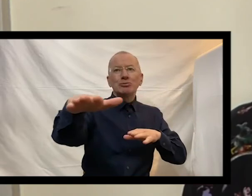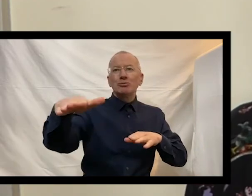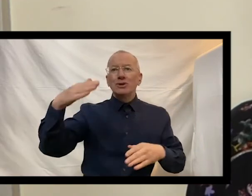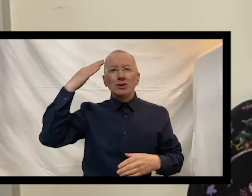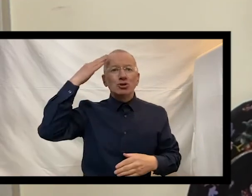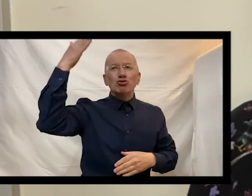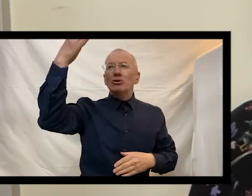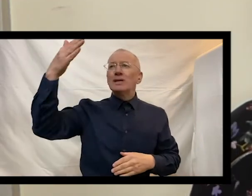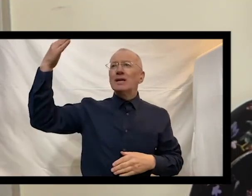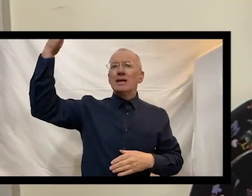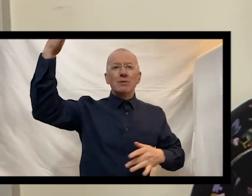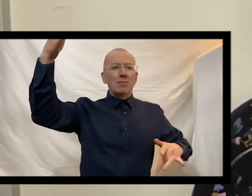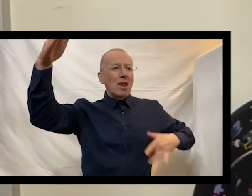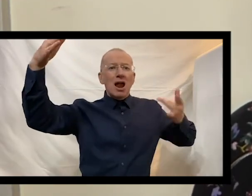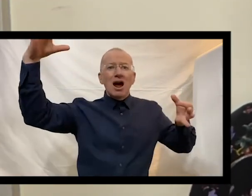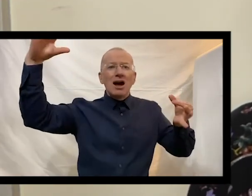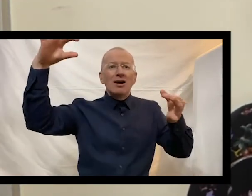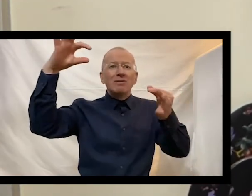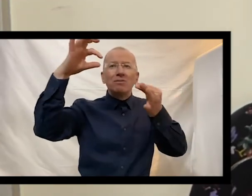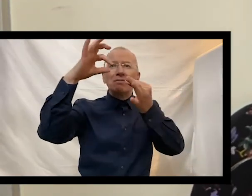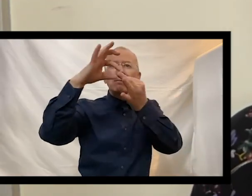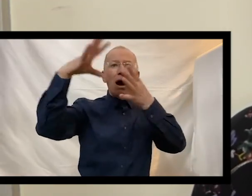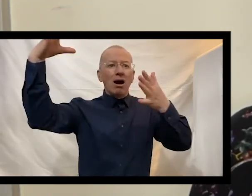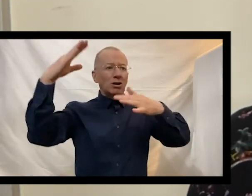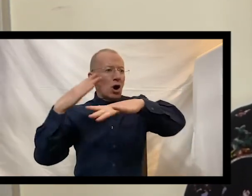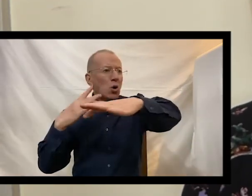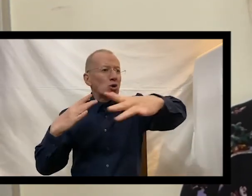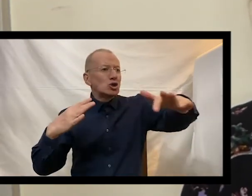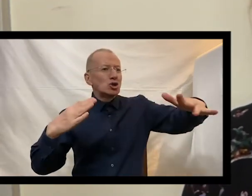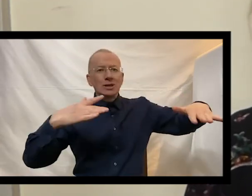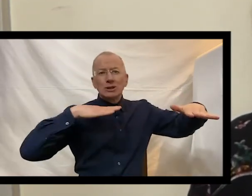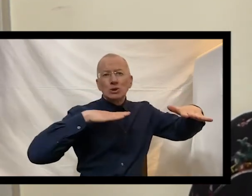where dreams and life waiver, Between ocean and shore,